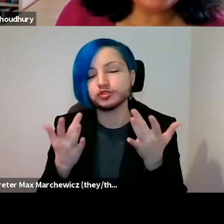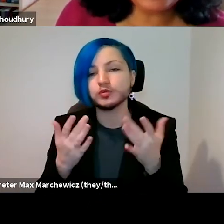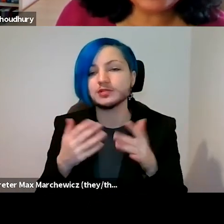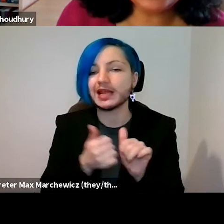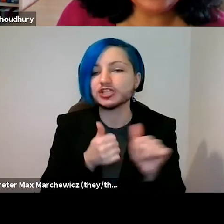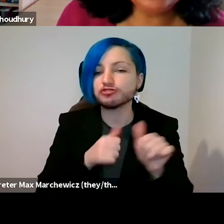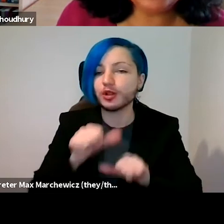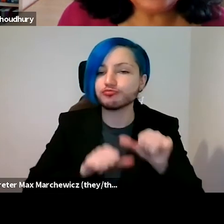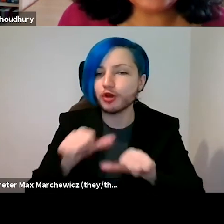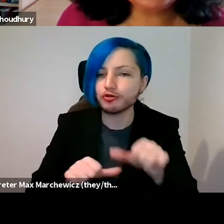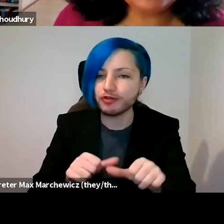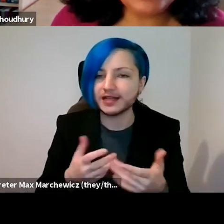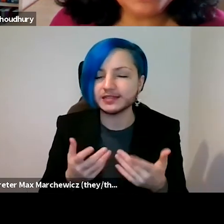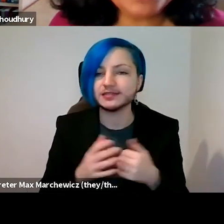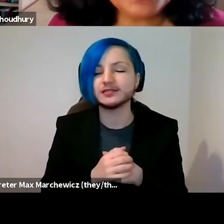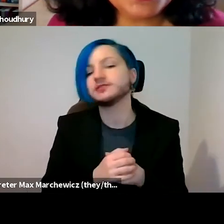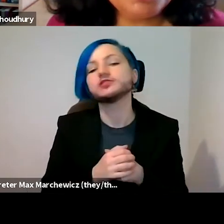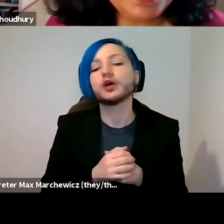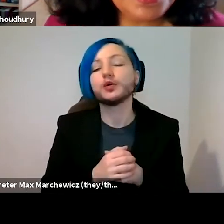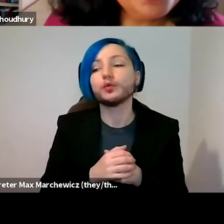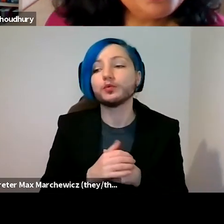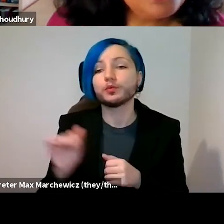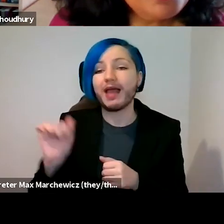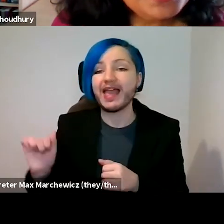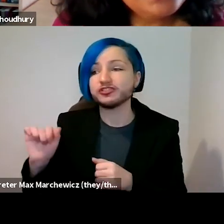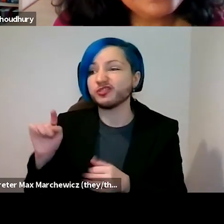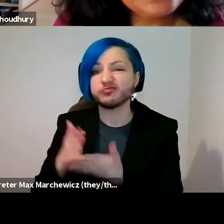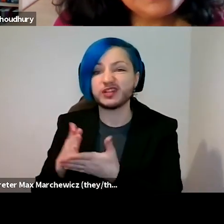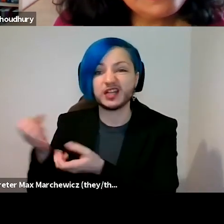in which the East was relegated to supply of raw materials,